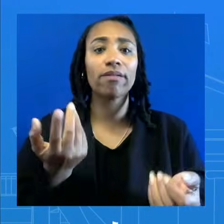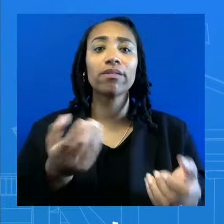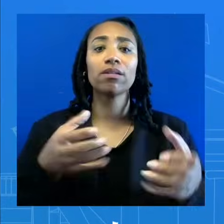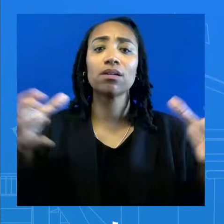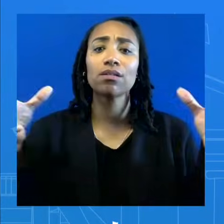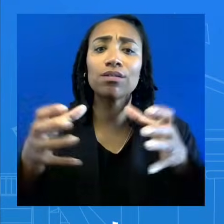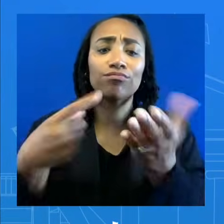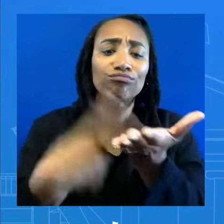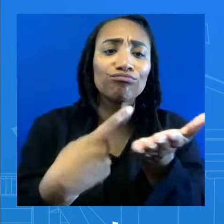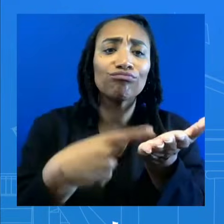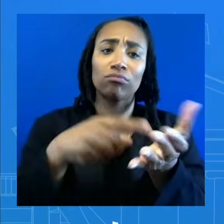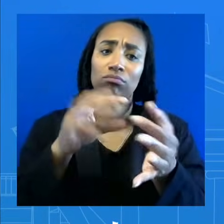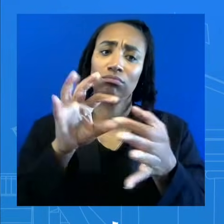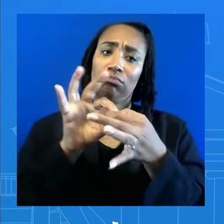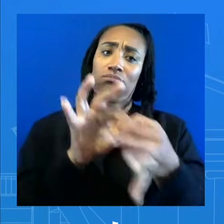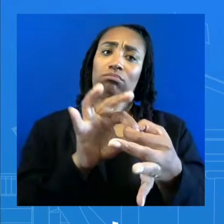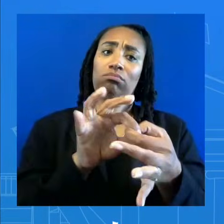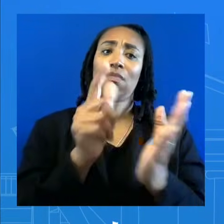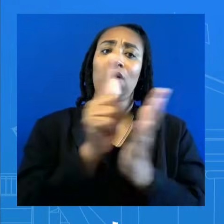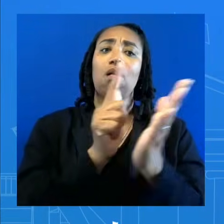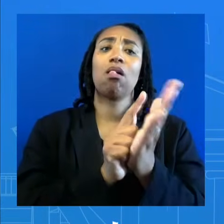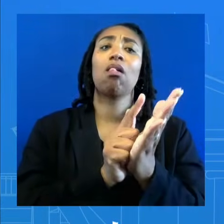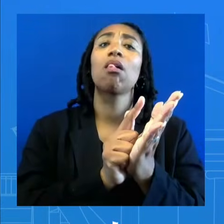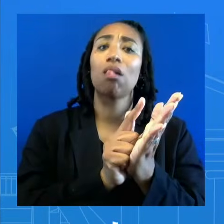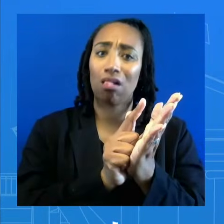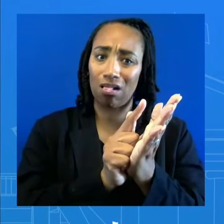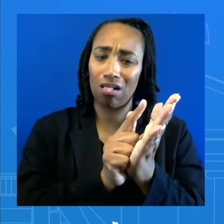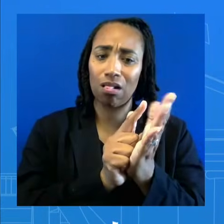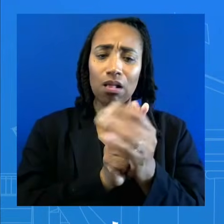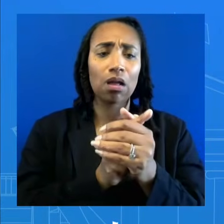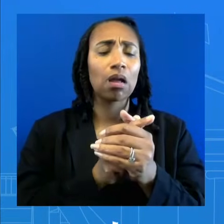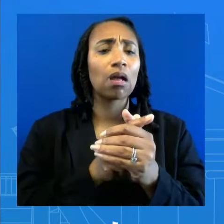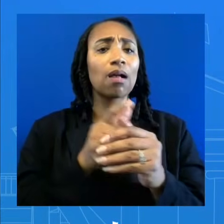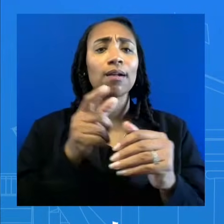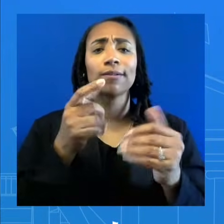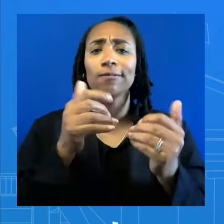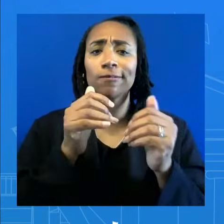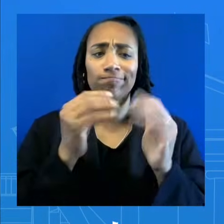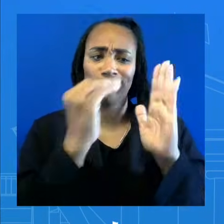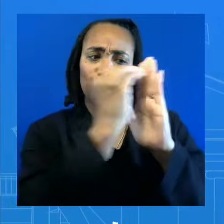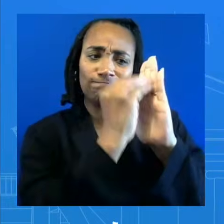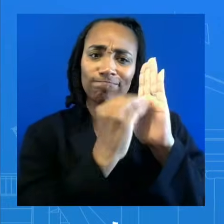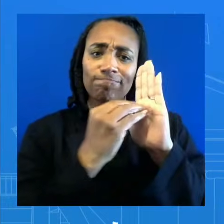and mitigate any potential threats to airports or other critical infrastructure and so that state